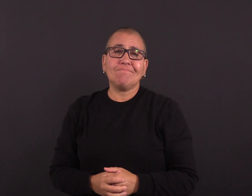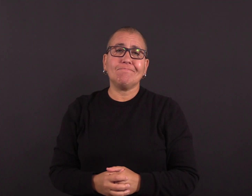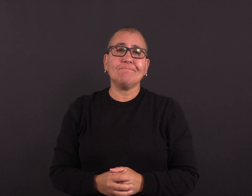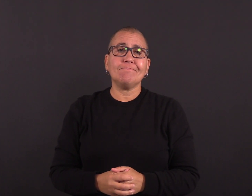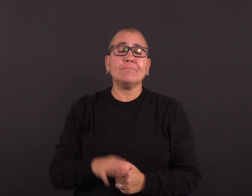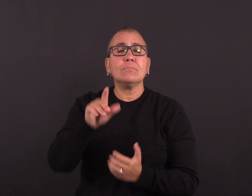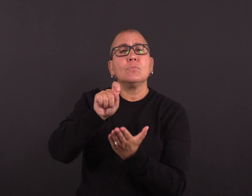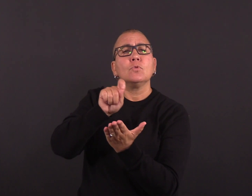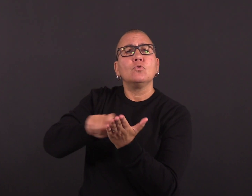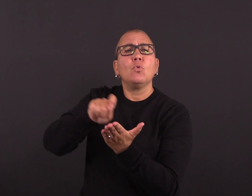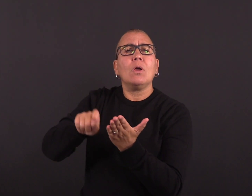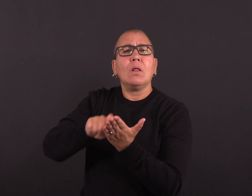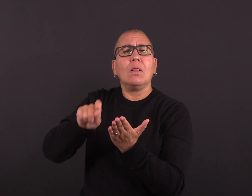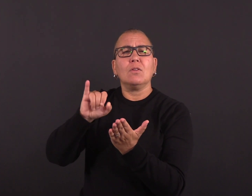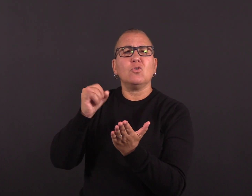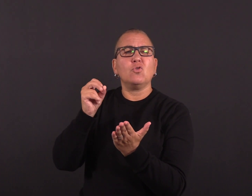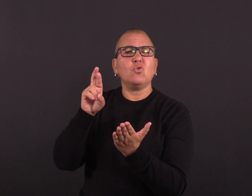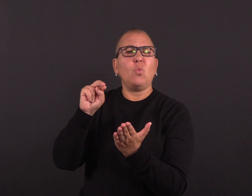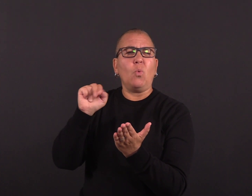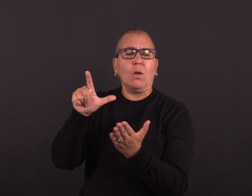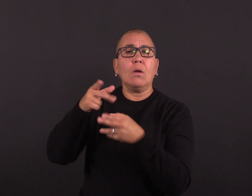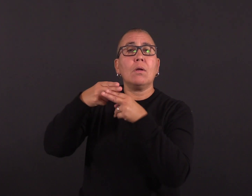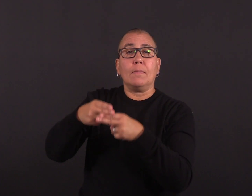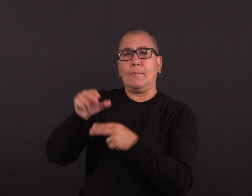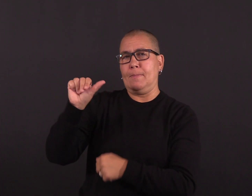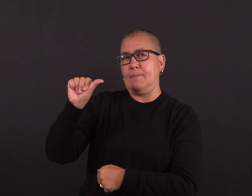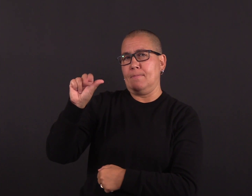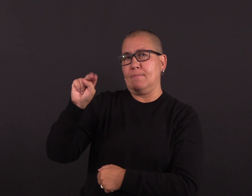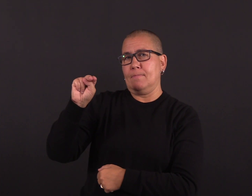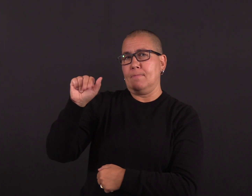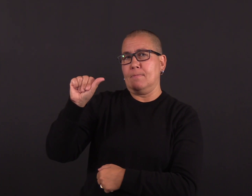Despite the concern among experts and some institutions,